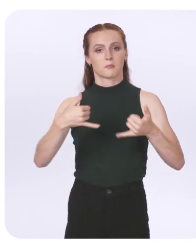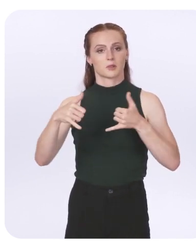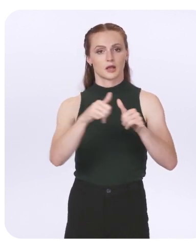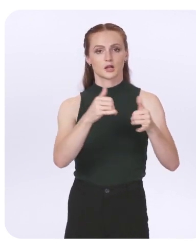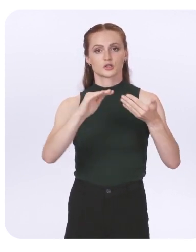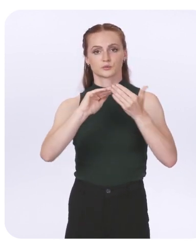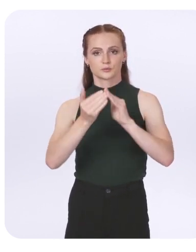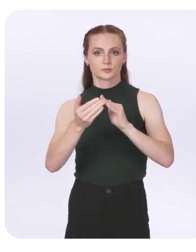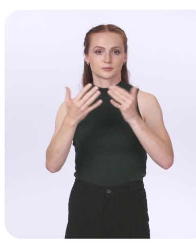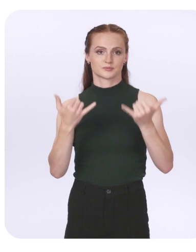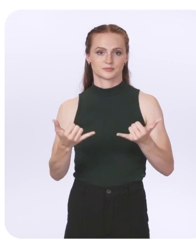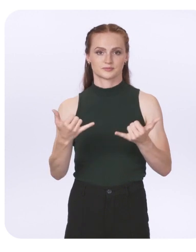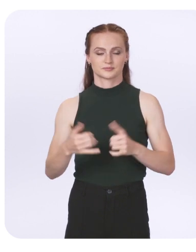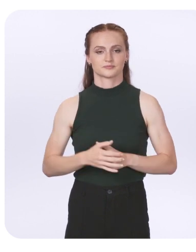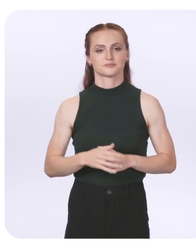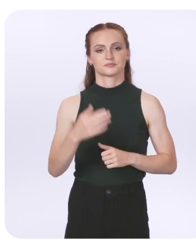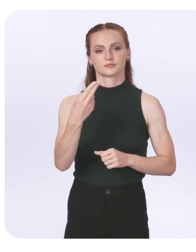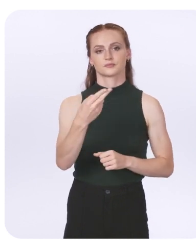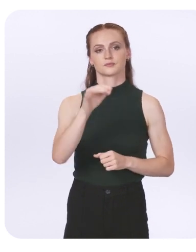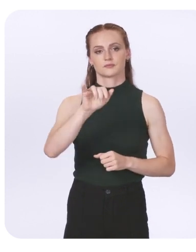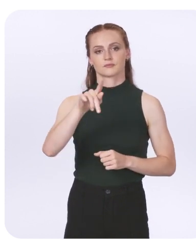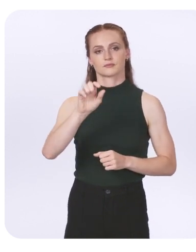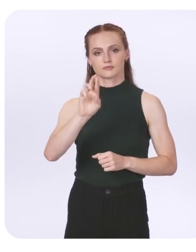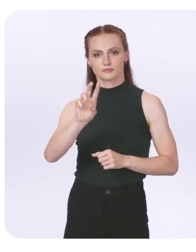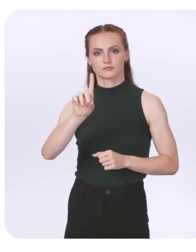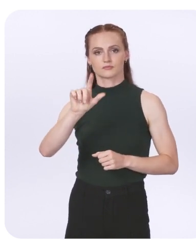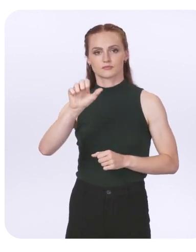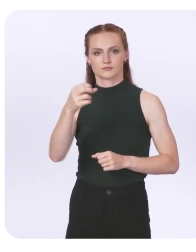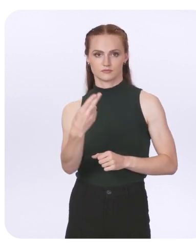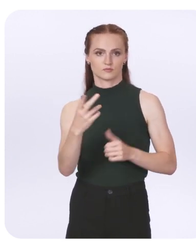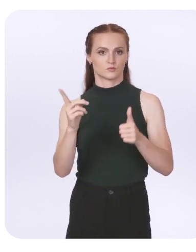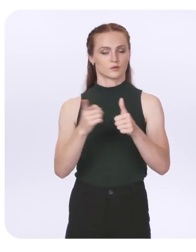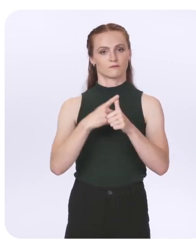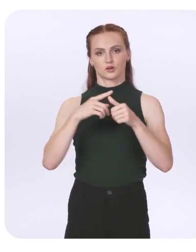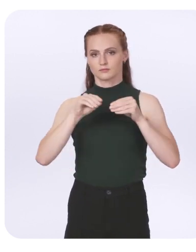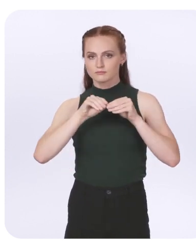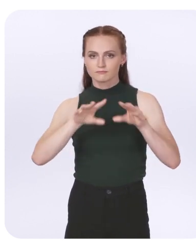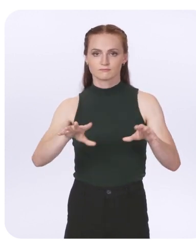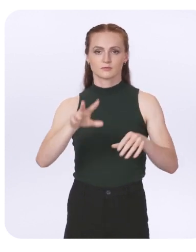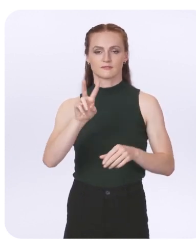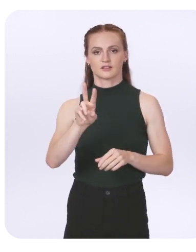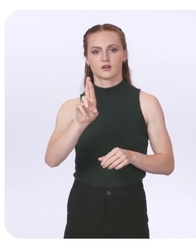Hyper Dash was our first breakthrough in the VR market and taught us valuable lessons